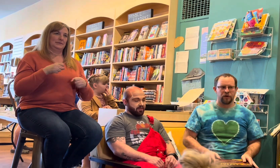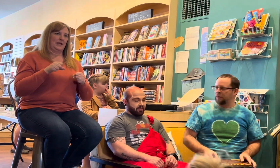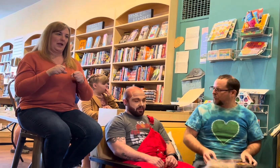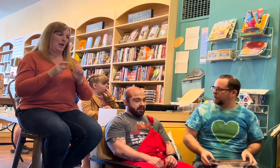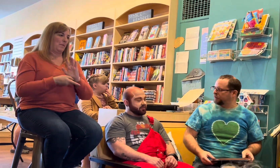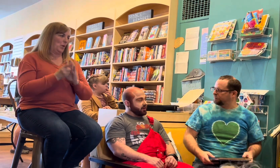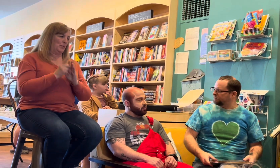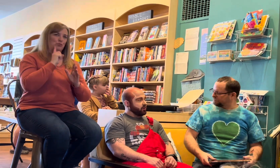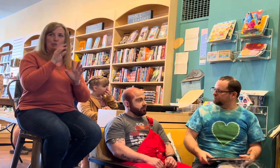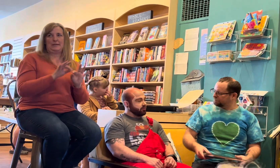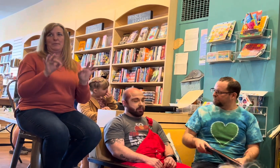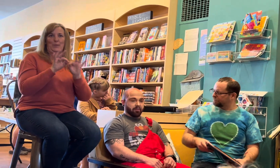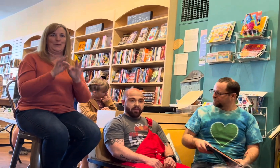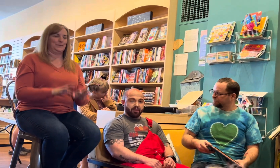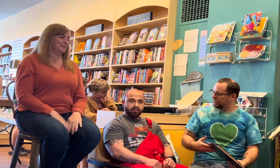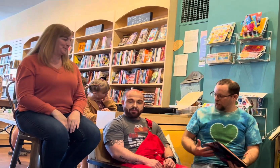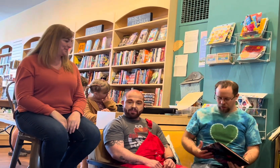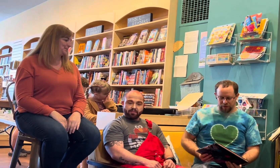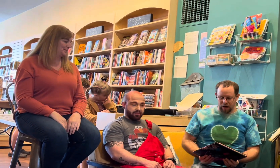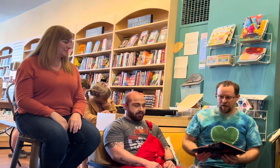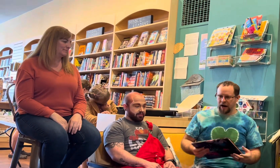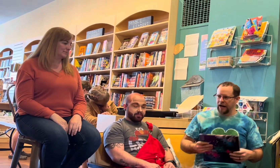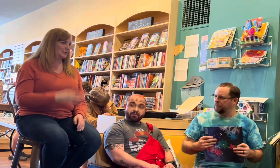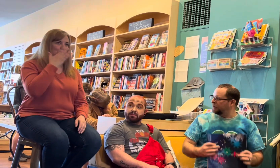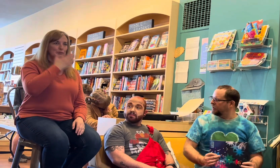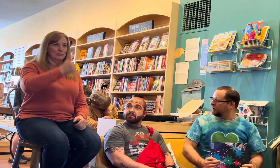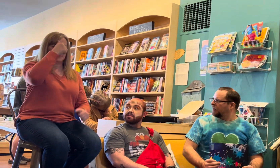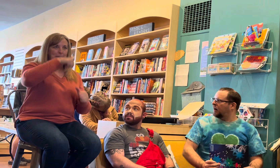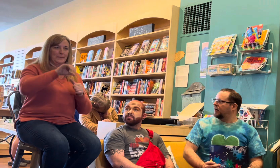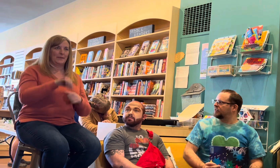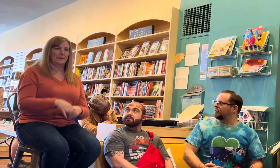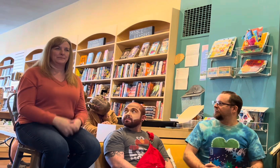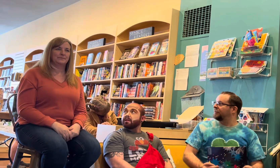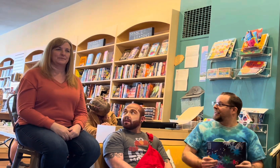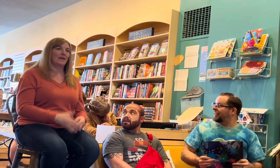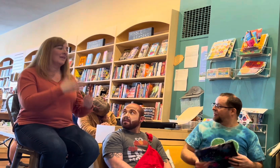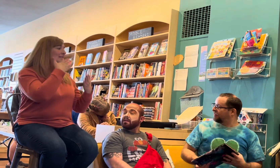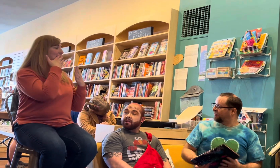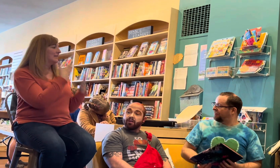really important. BUSTER: Yes, very important to remember that. AARON: Cool! All right. CALI: Thank you for reading that book, Mr.